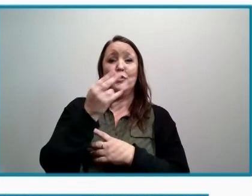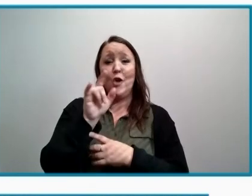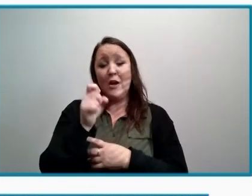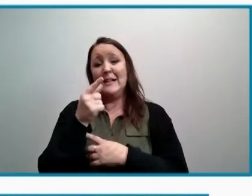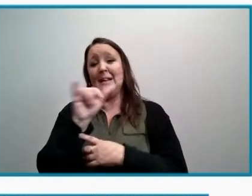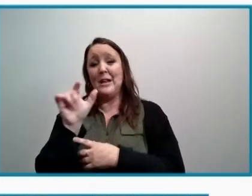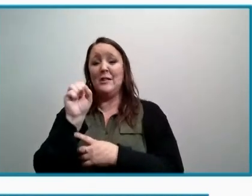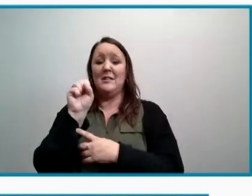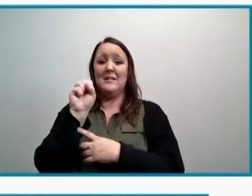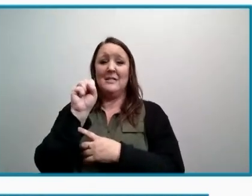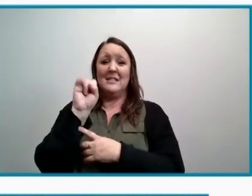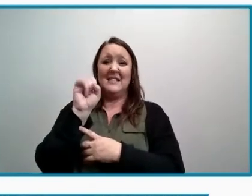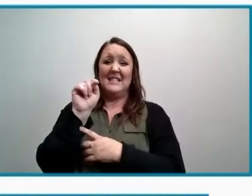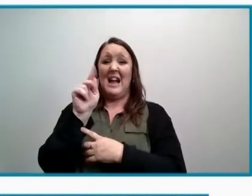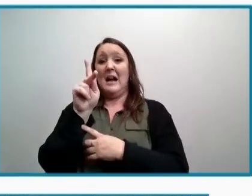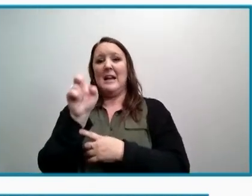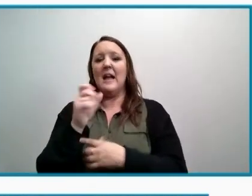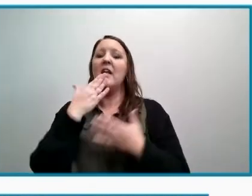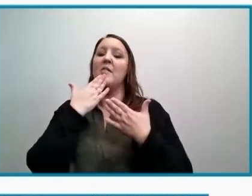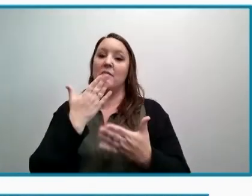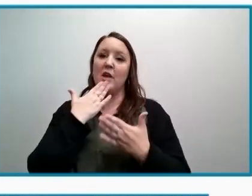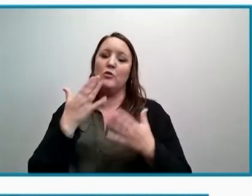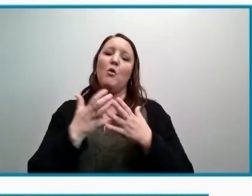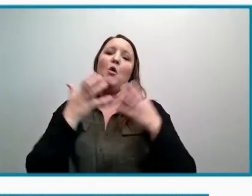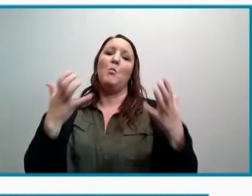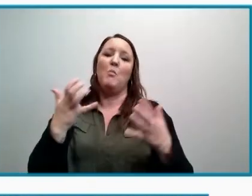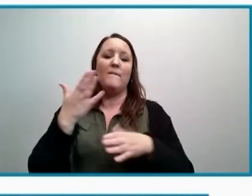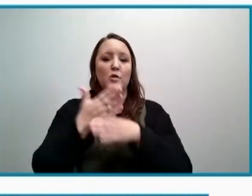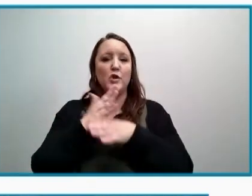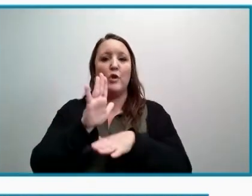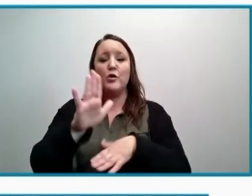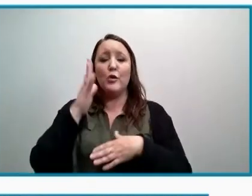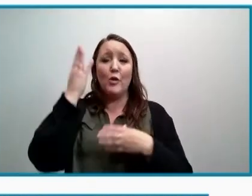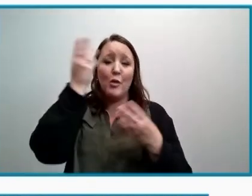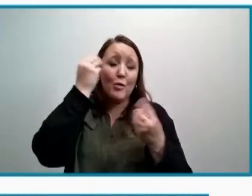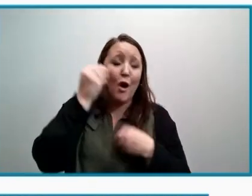thank you so much for sharing your insights, your thoughts, your experience with us, today.